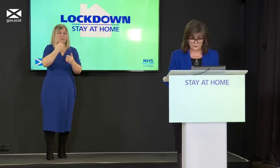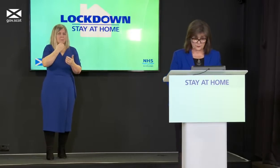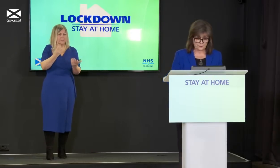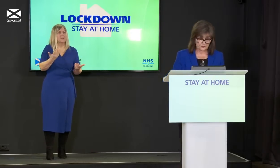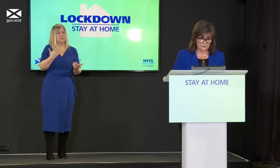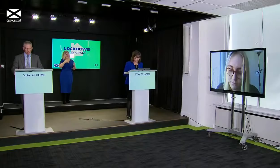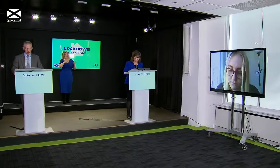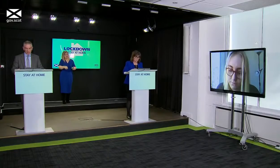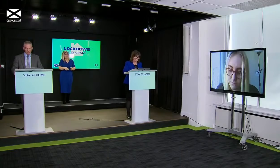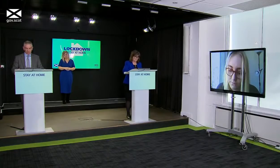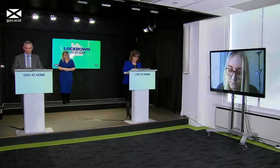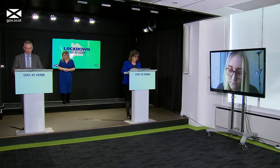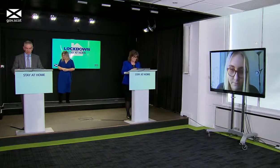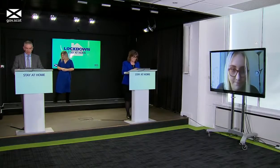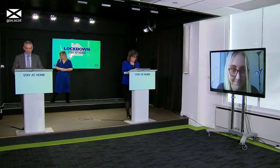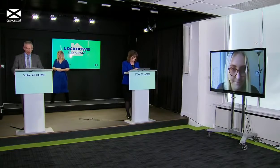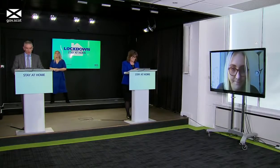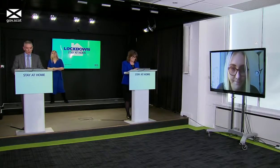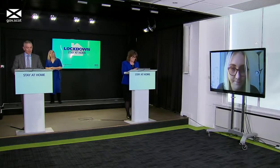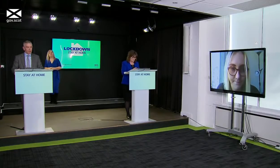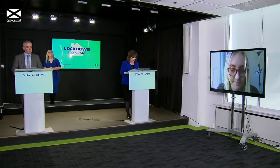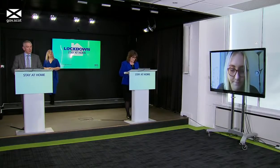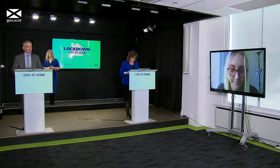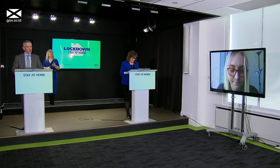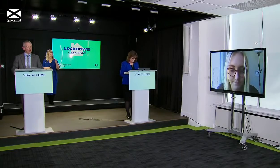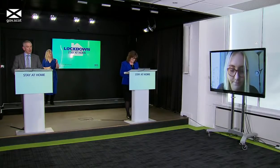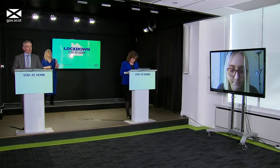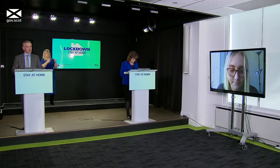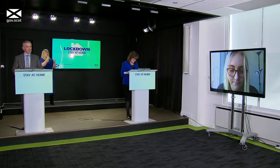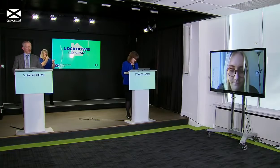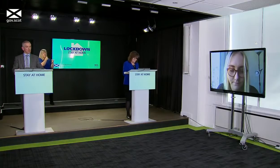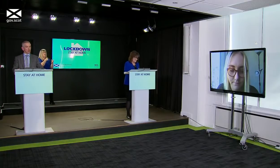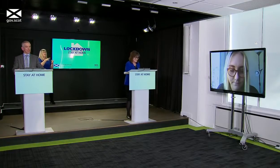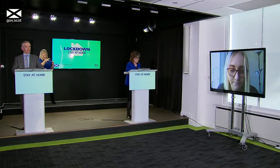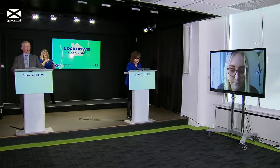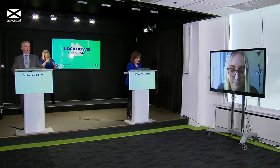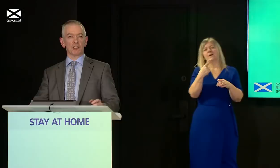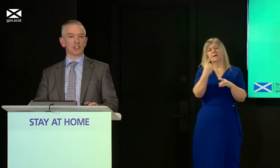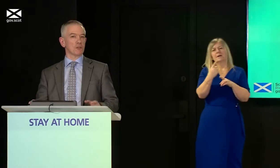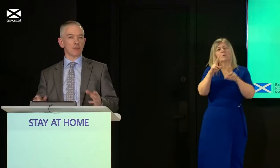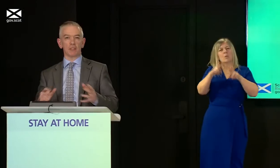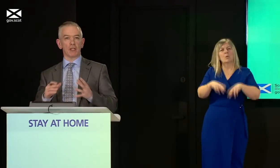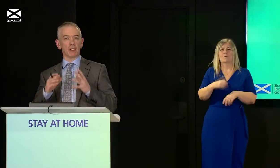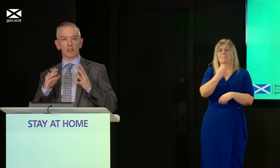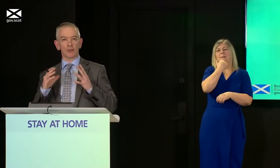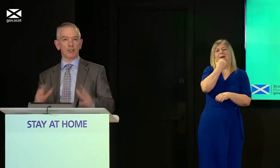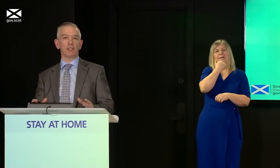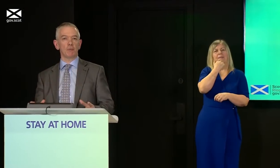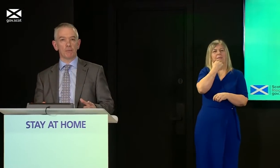georgina thanks um the the use of mathematical modelling and analysis has been incredibly